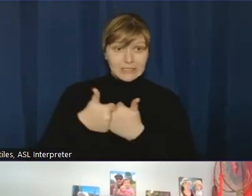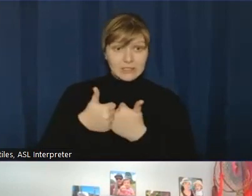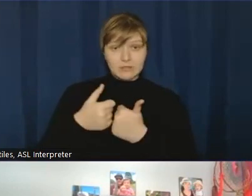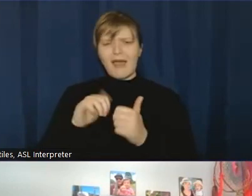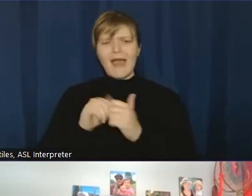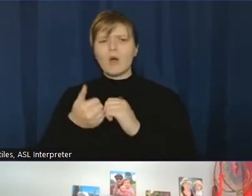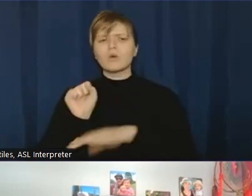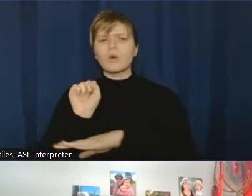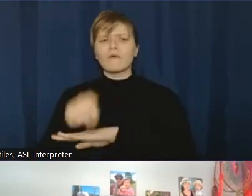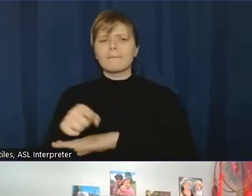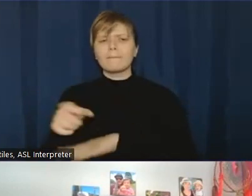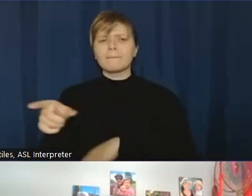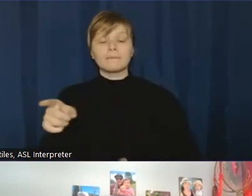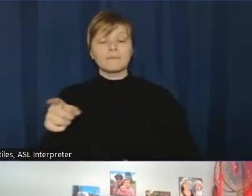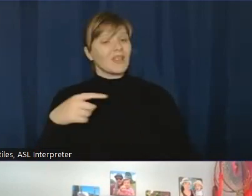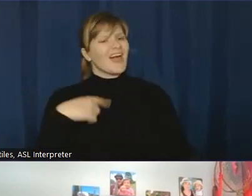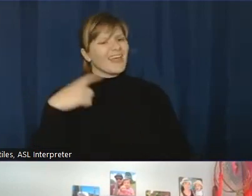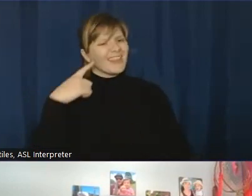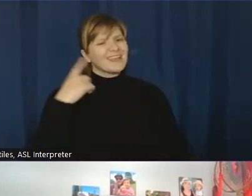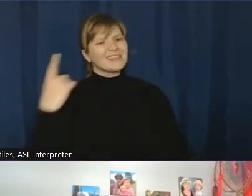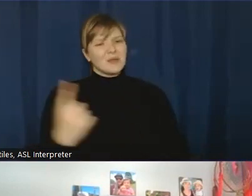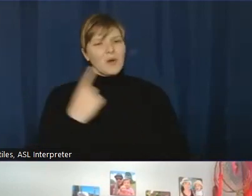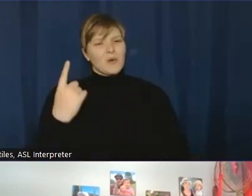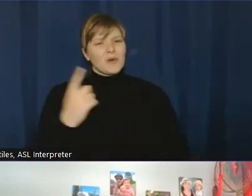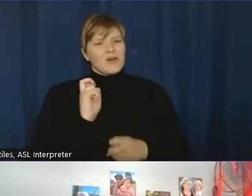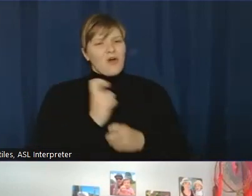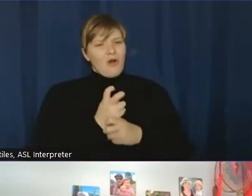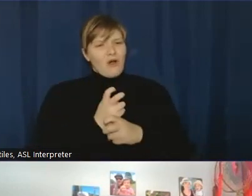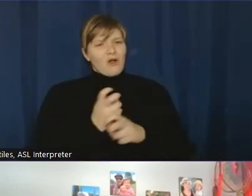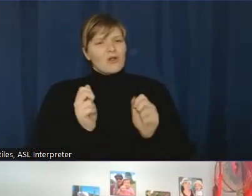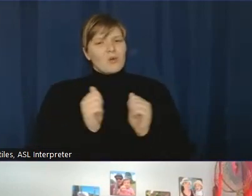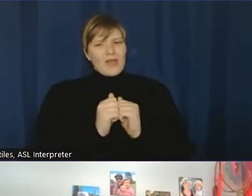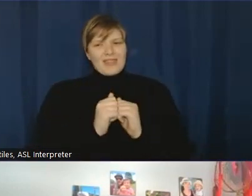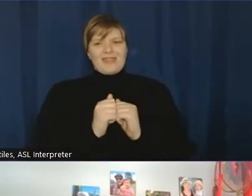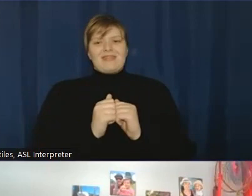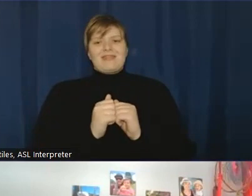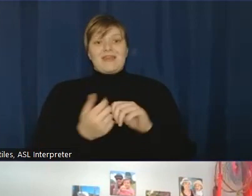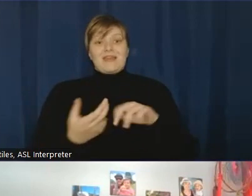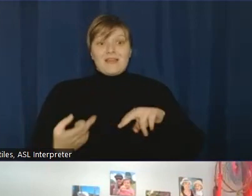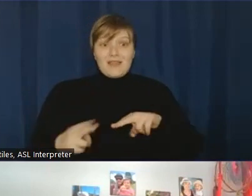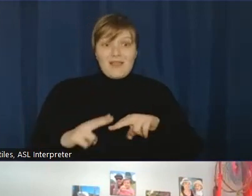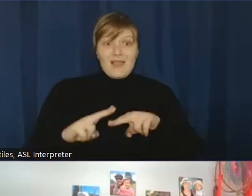It is always hard with gaining and maintaining participation and